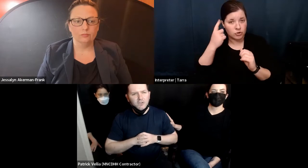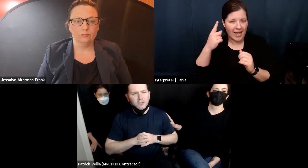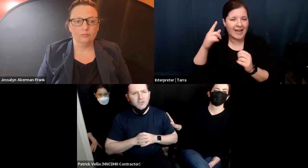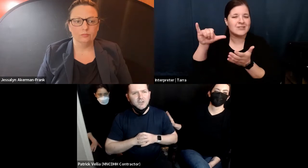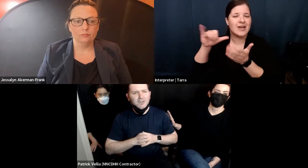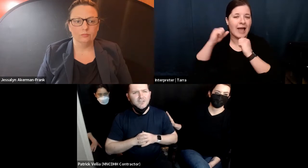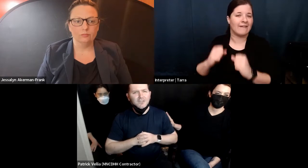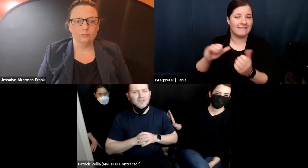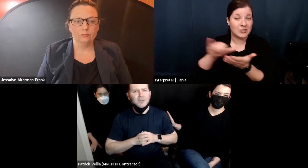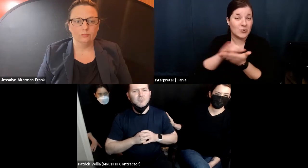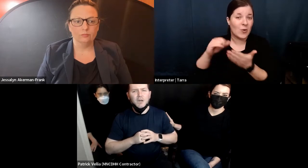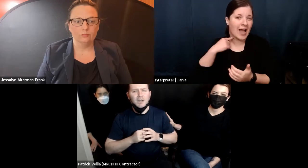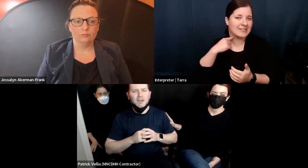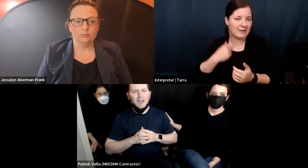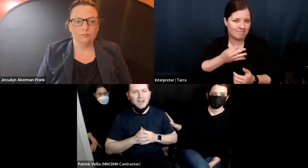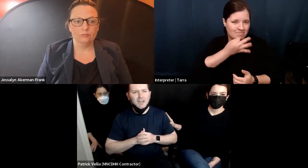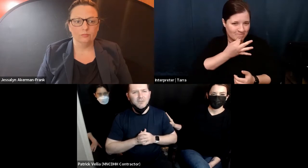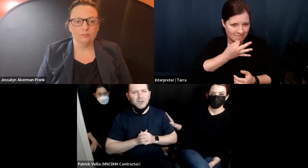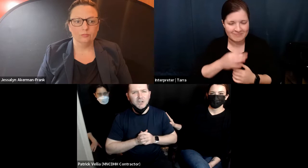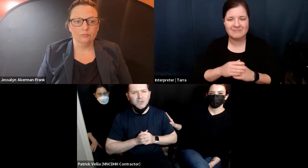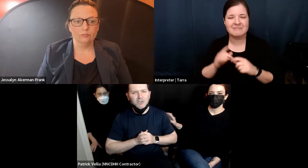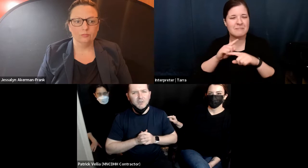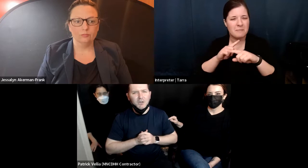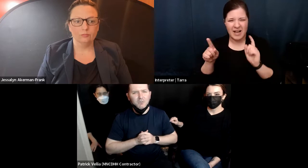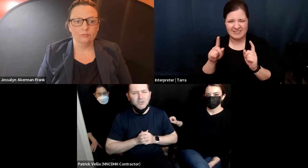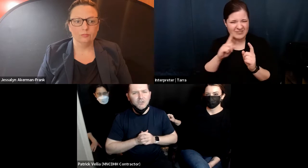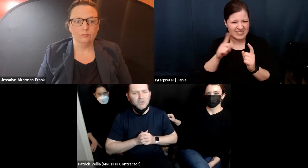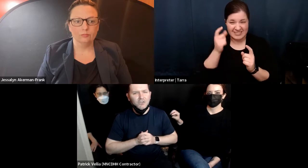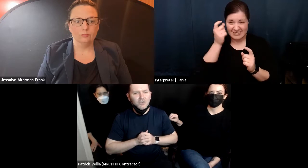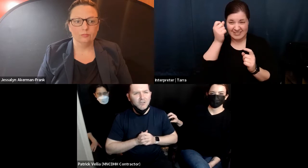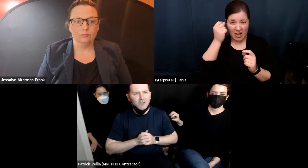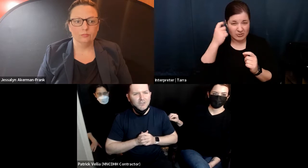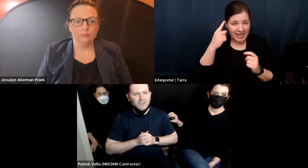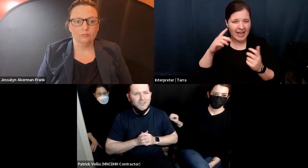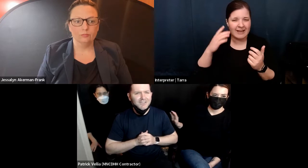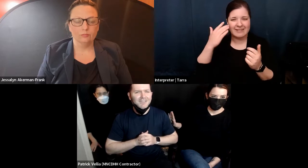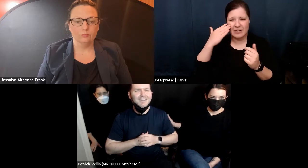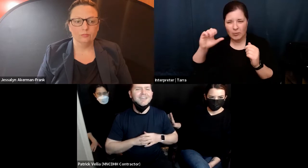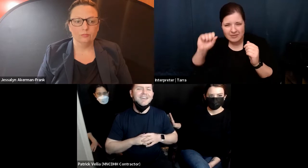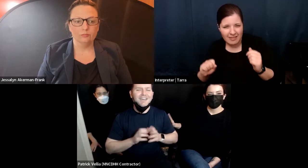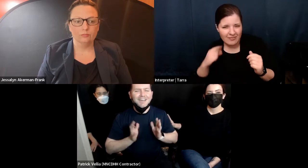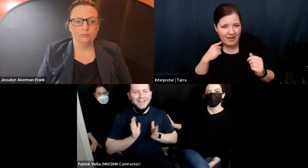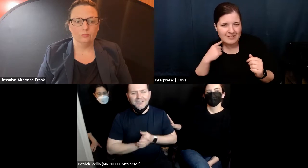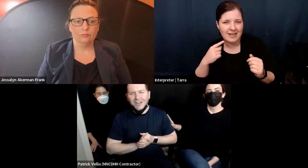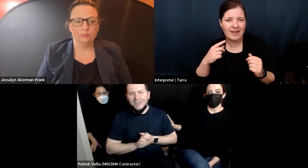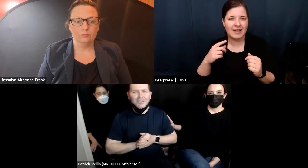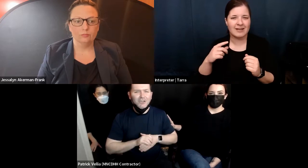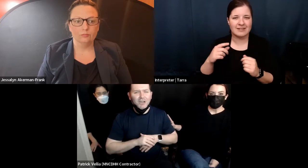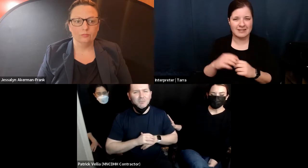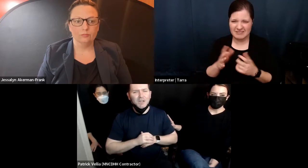foreign language and I graduated with a B.A., with that focus, as a major in American Sign Language. So I can still understand New York accents.